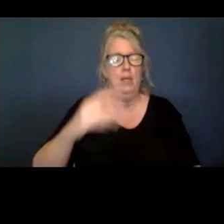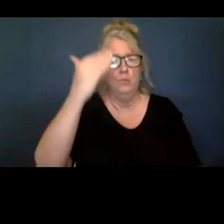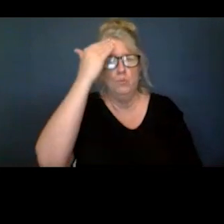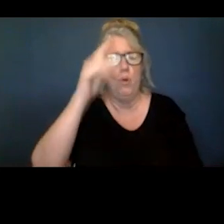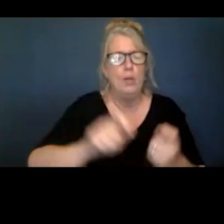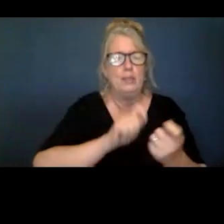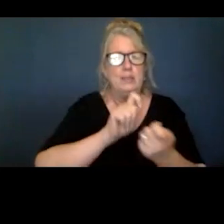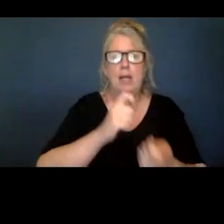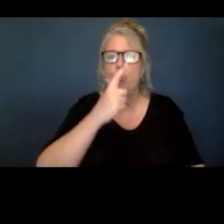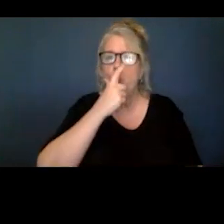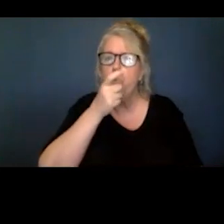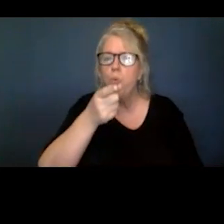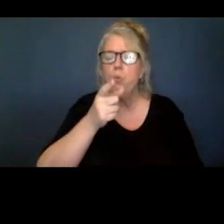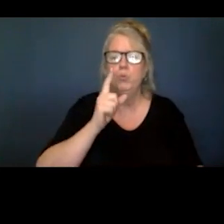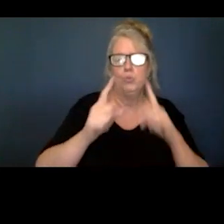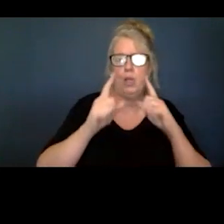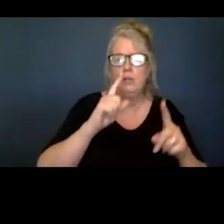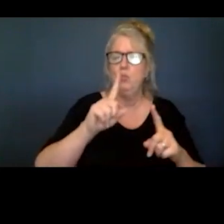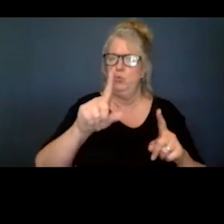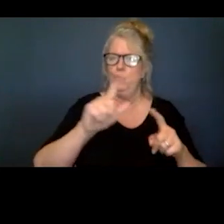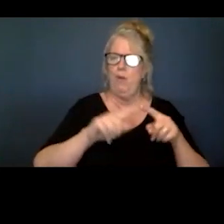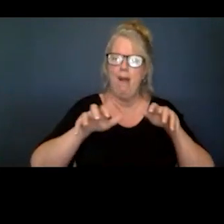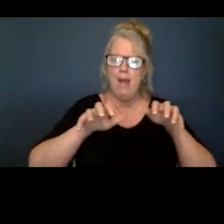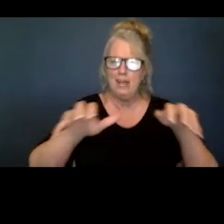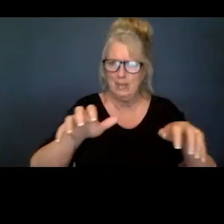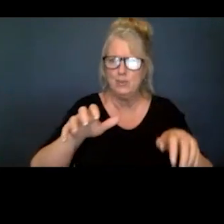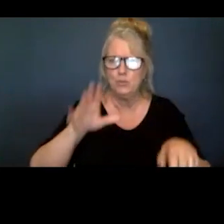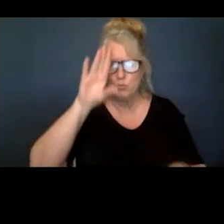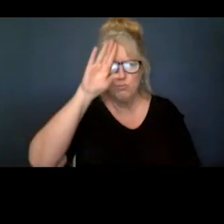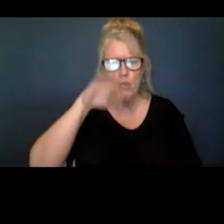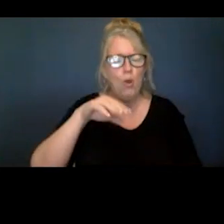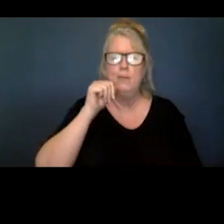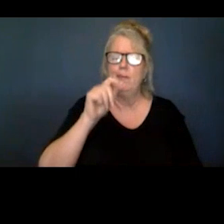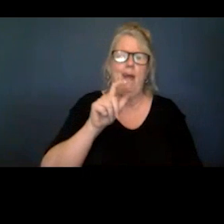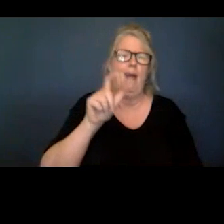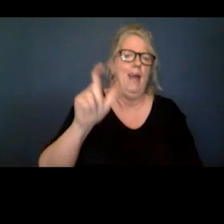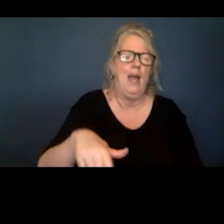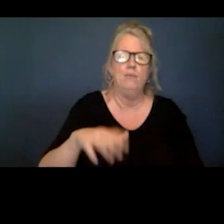who you were talking to, your audience, and note that this does not have to be a singular audience